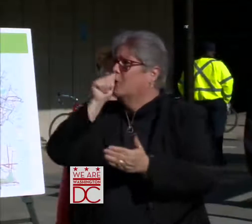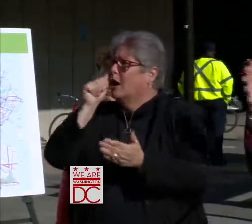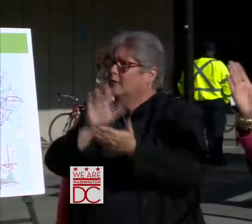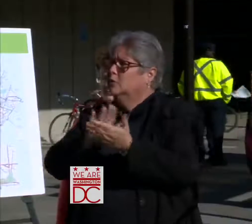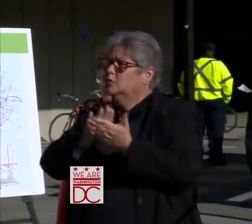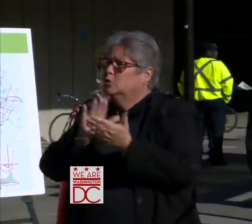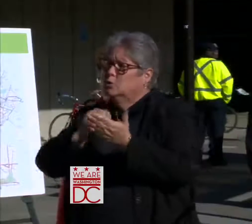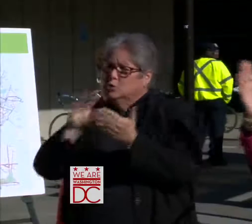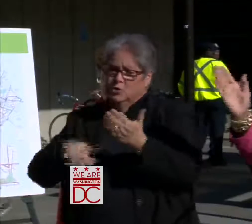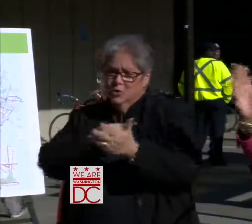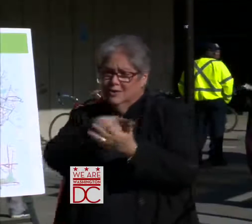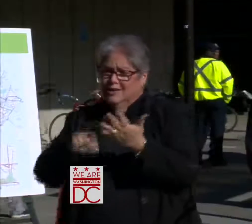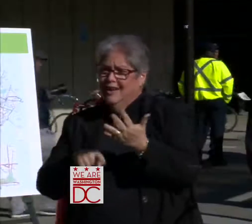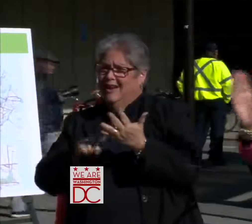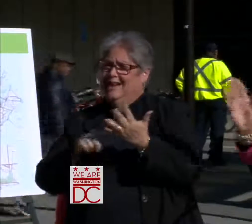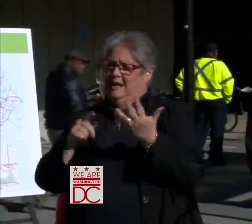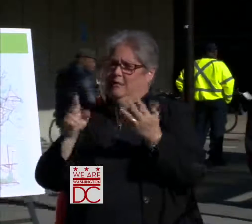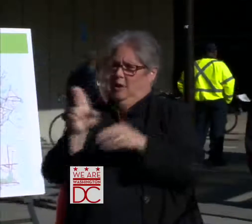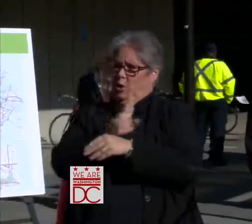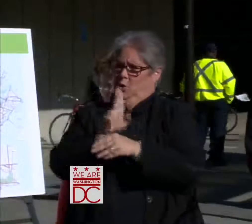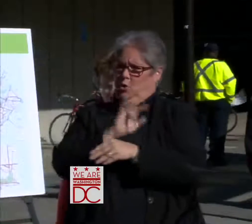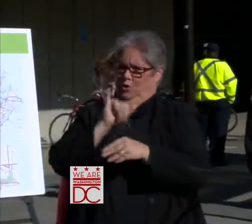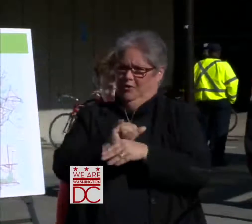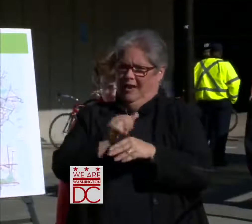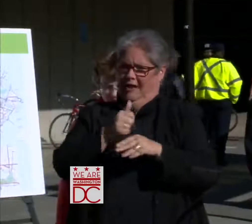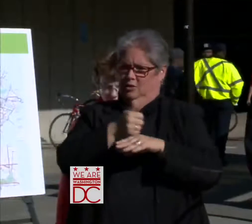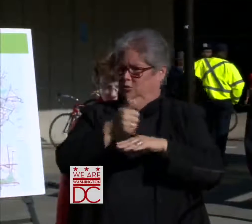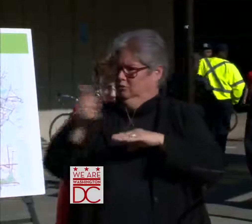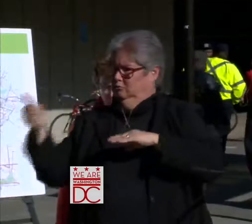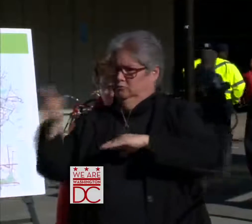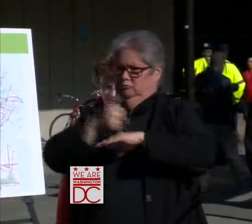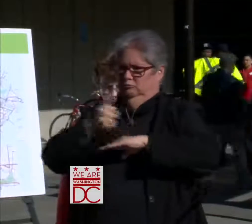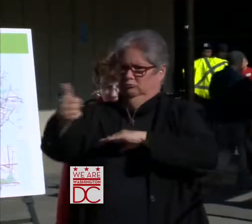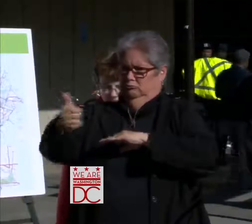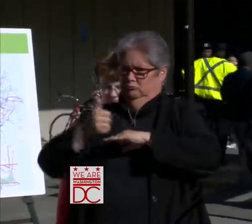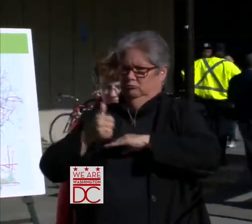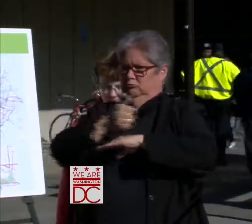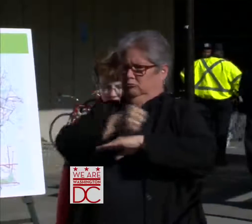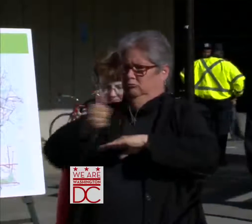USE THIS TO GO ACROSS OUR BORDERS TO GO TO SCHOOL TO